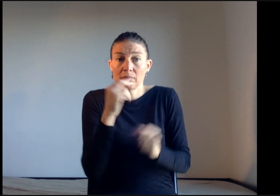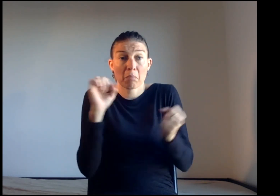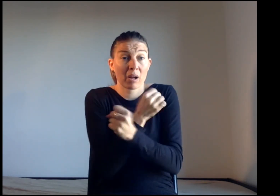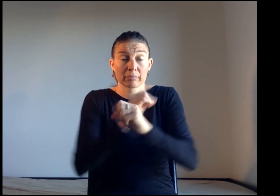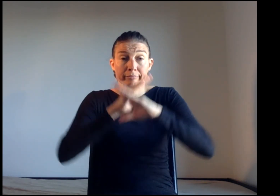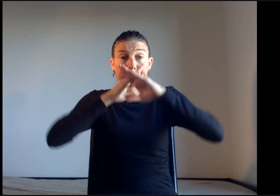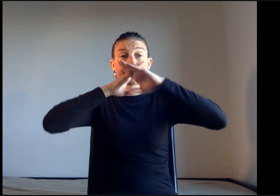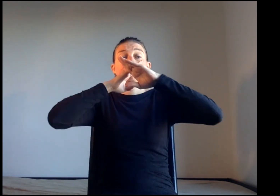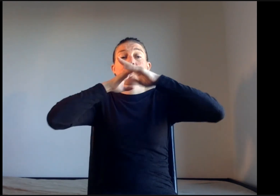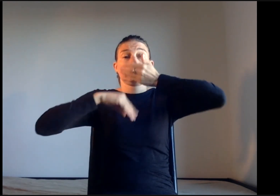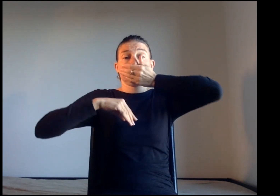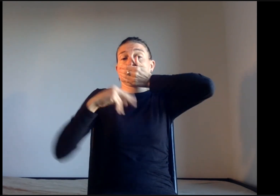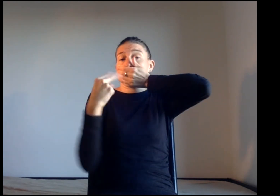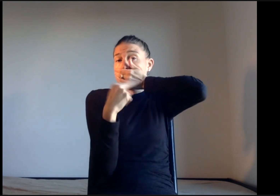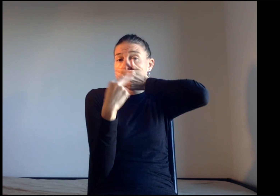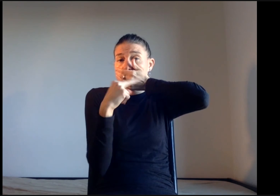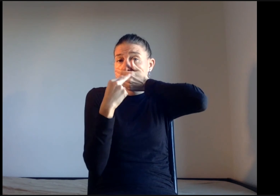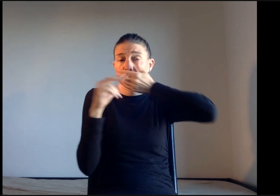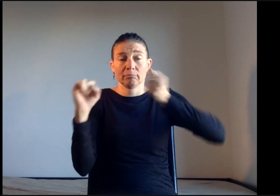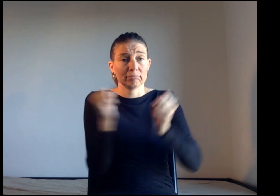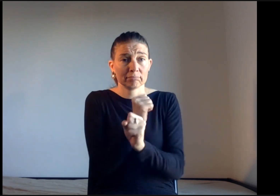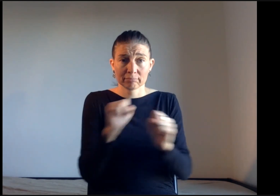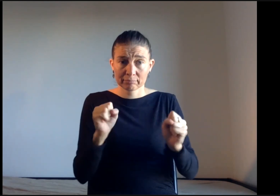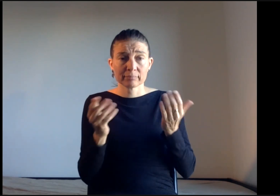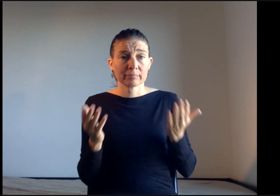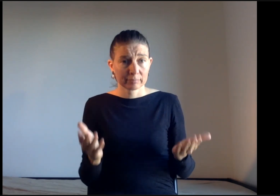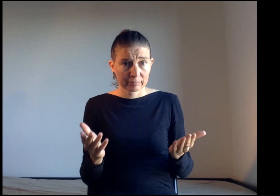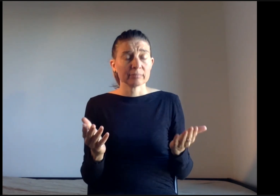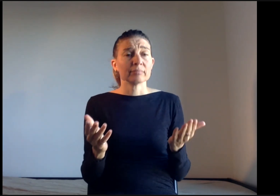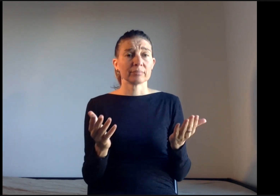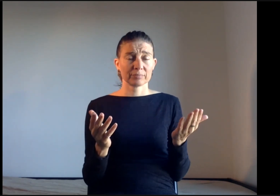so we already worried about this.